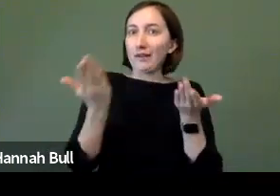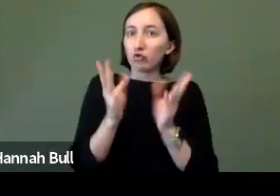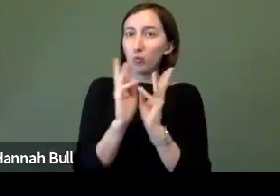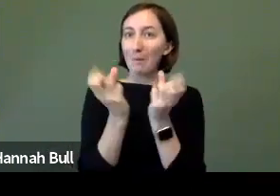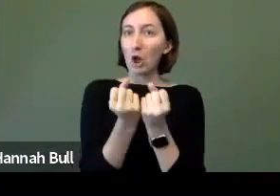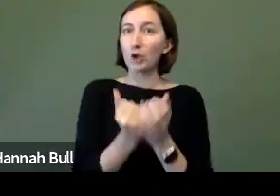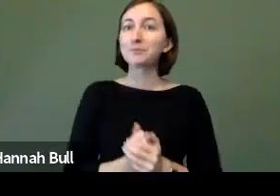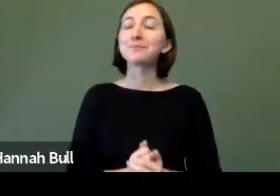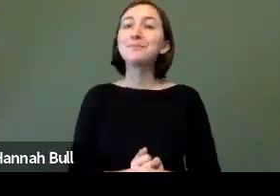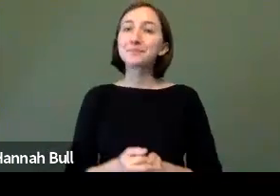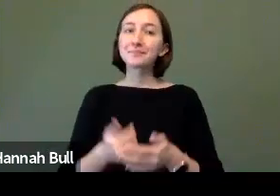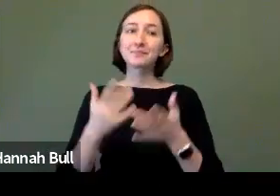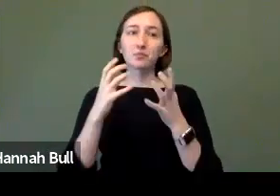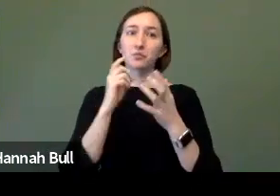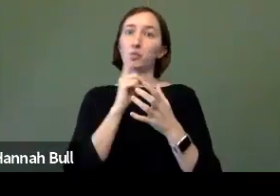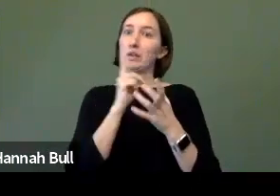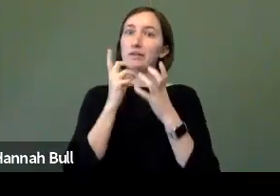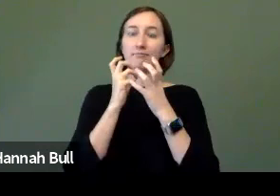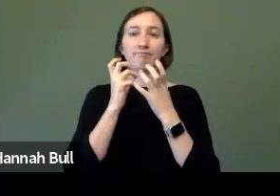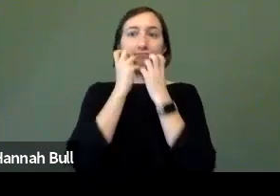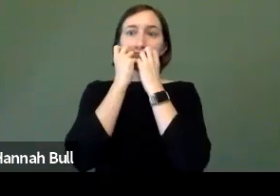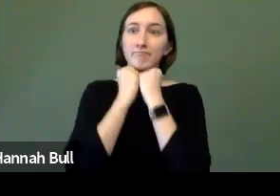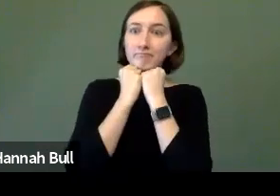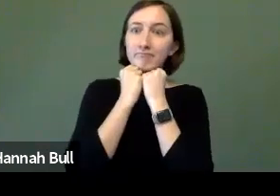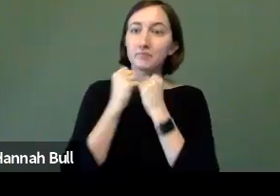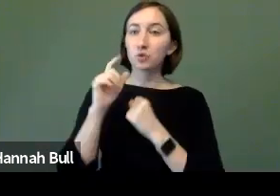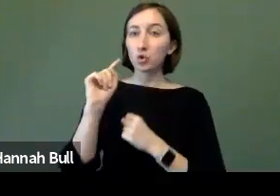We value Tools for Life and the CDC as partners.